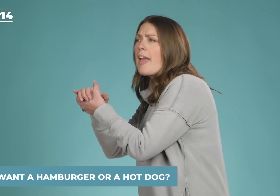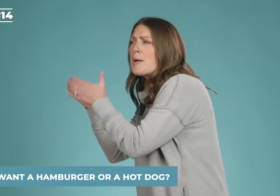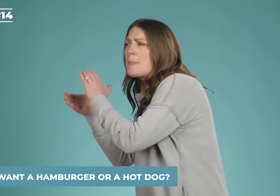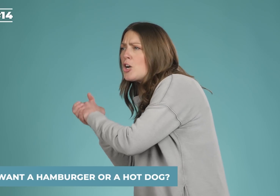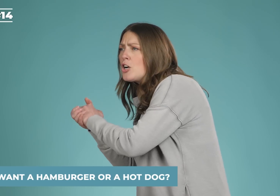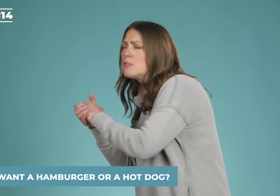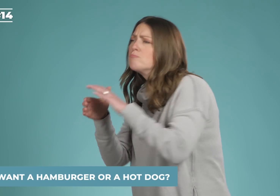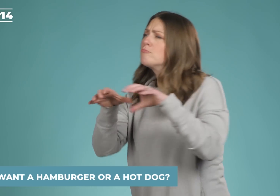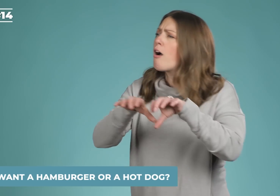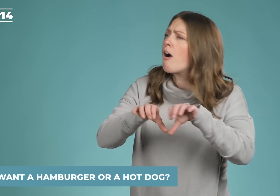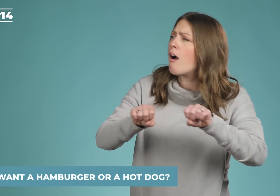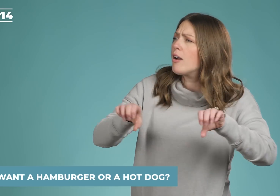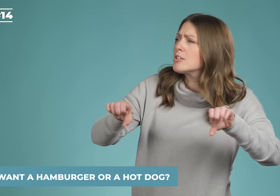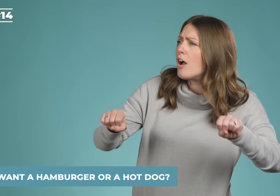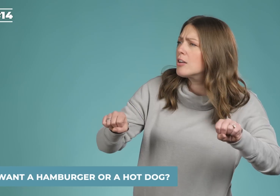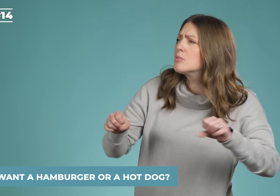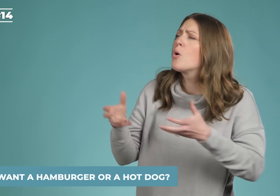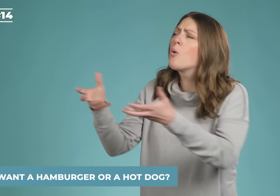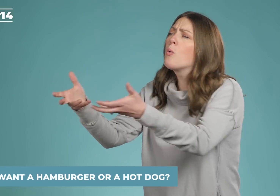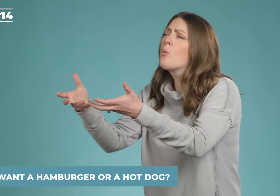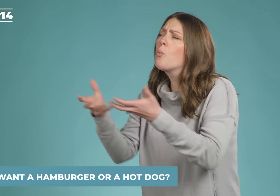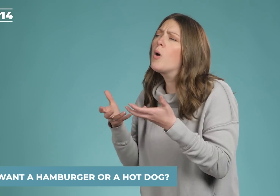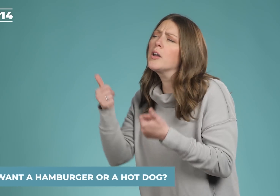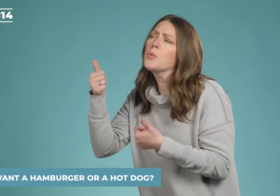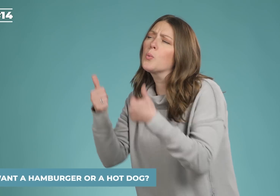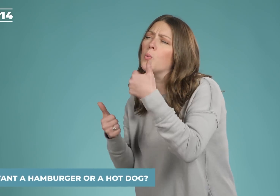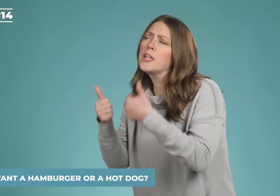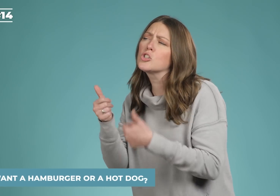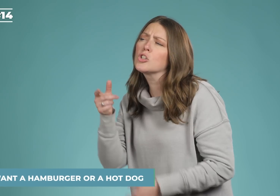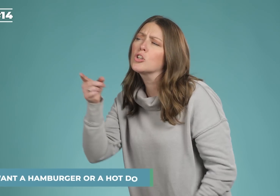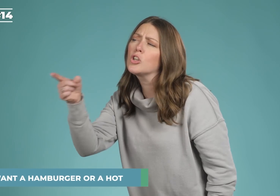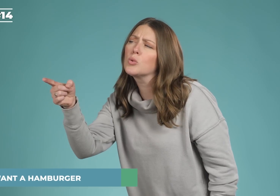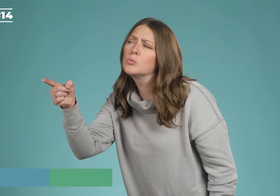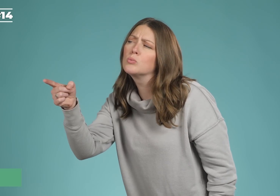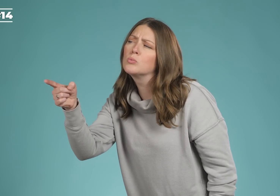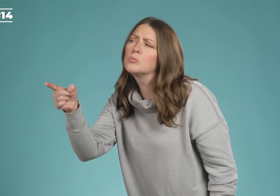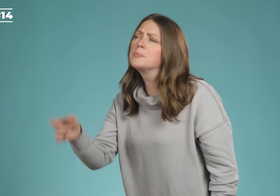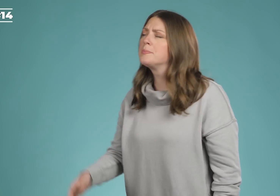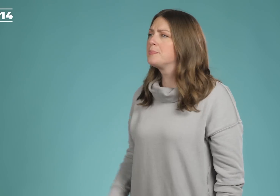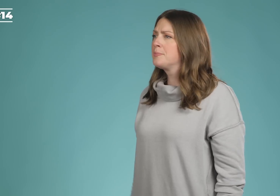Hamburger Hot dog want Which you